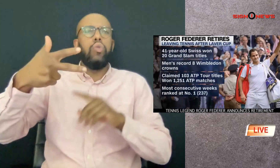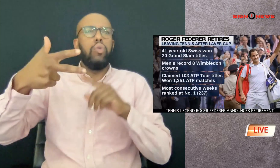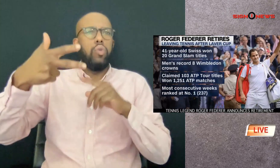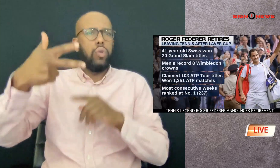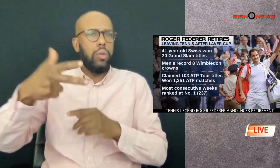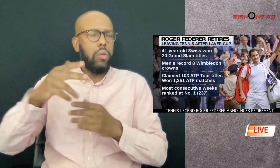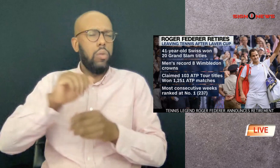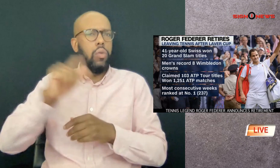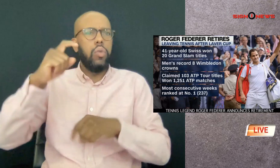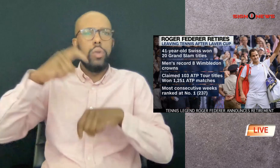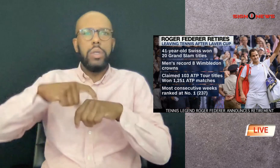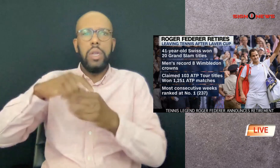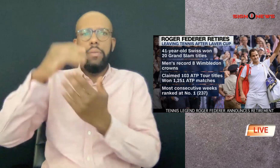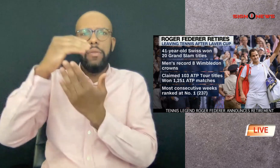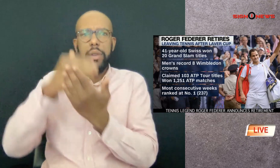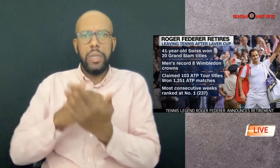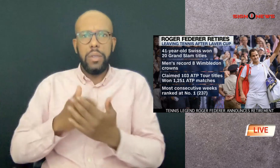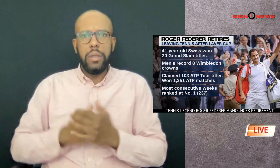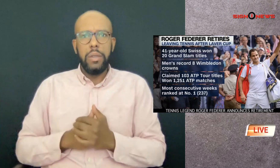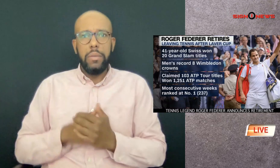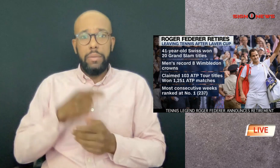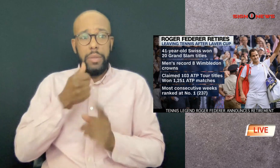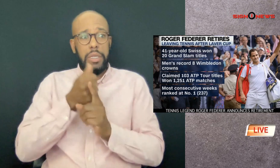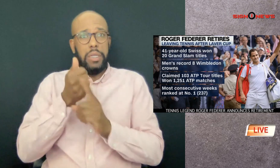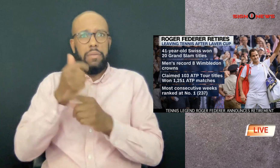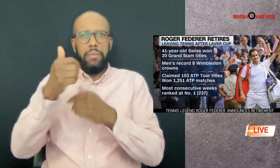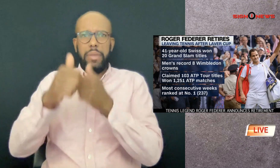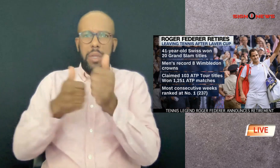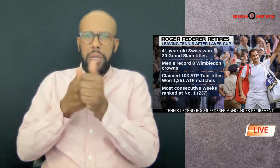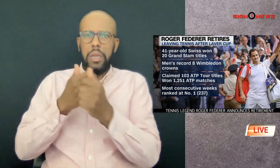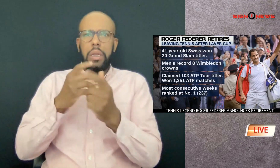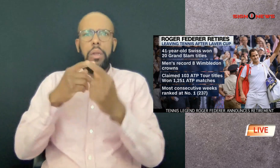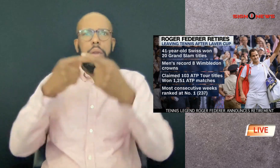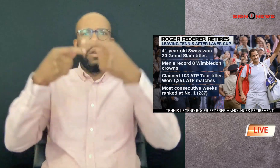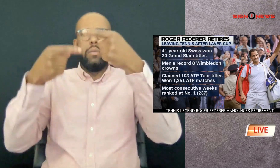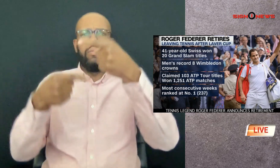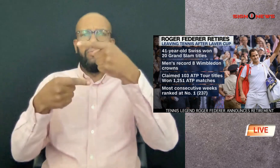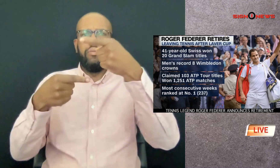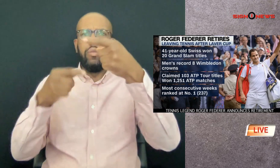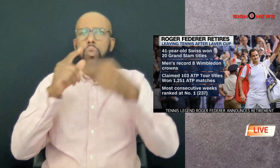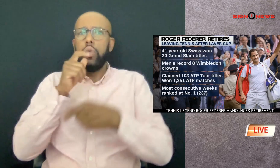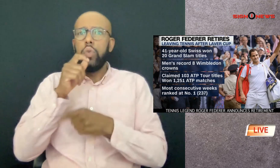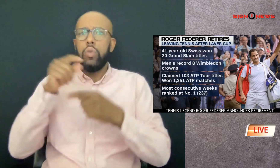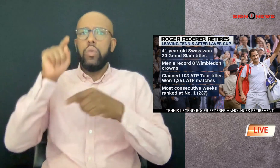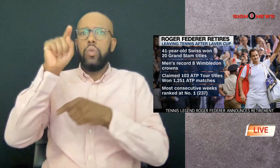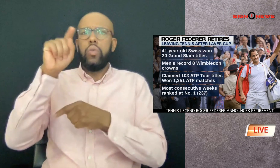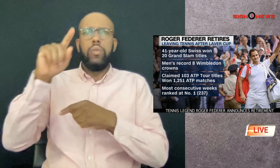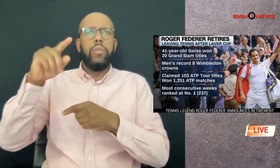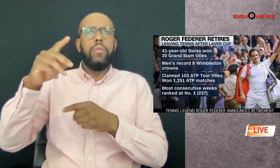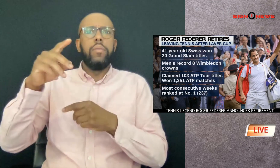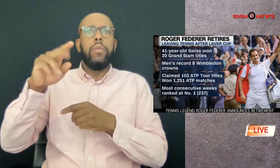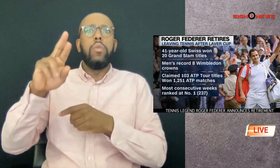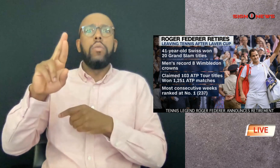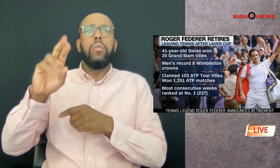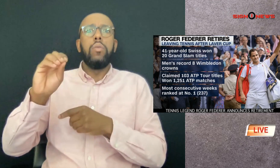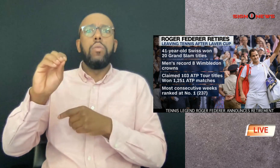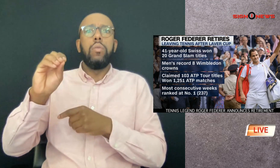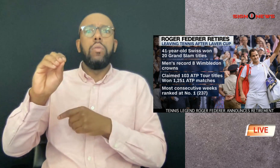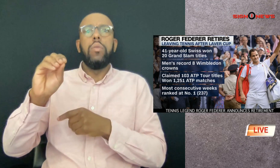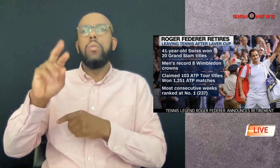third on the all-time men's list two behind longtime competitor Rafael Nadal